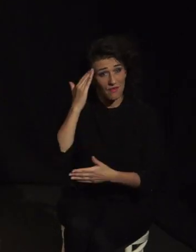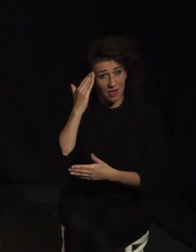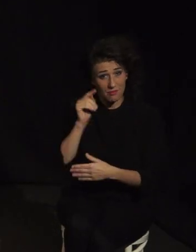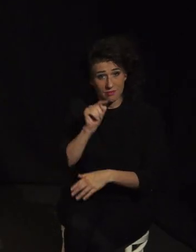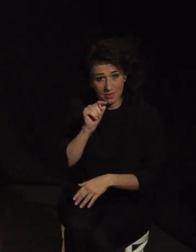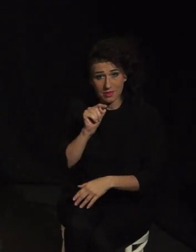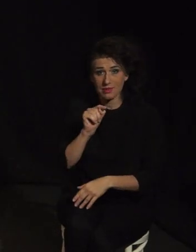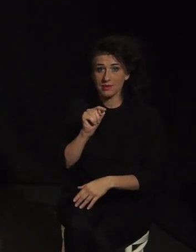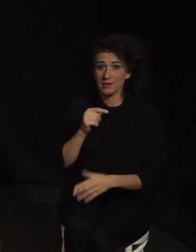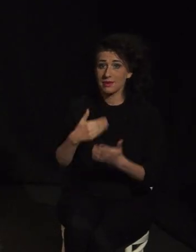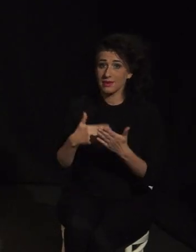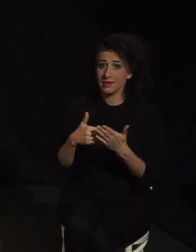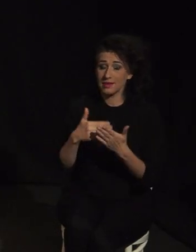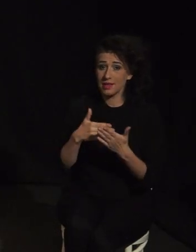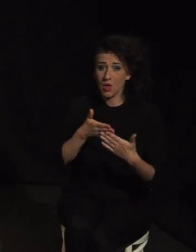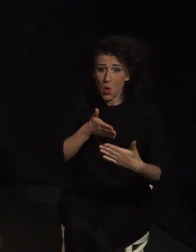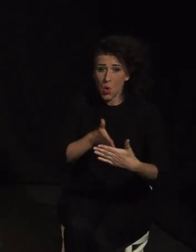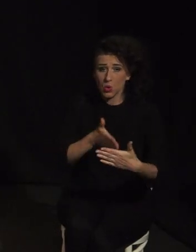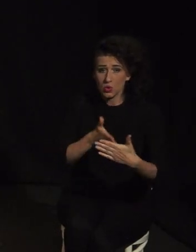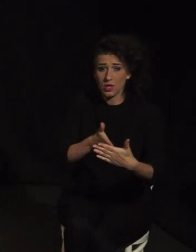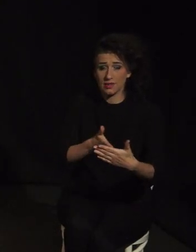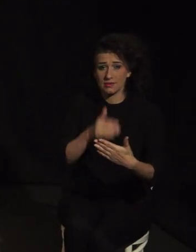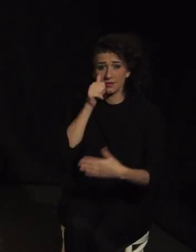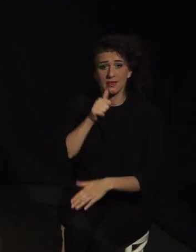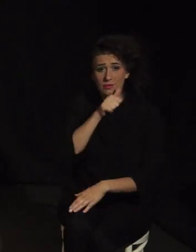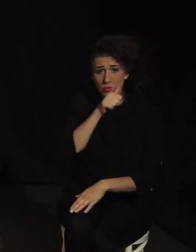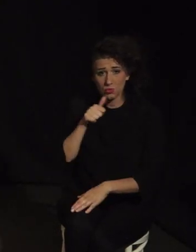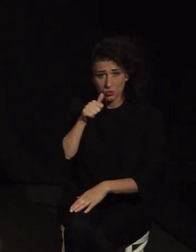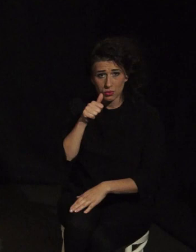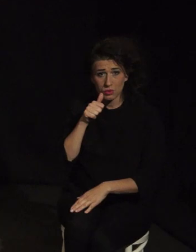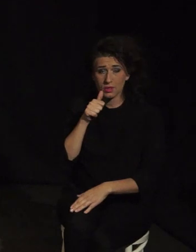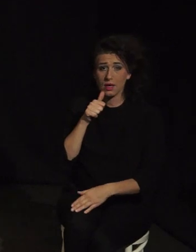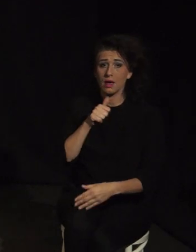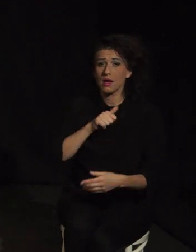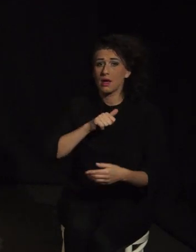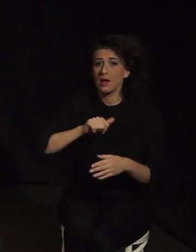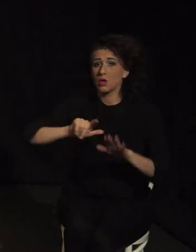limited by a caesura, which comes after the seventh syllable.